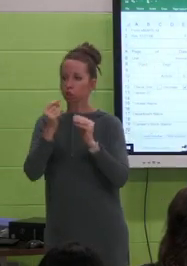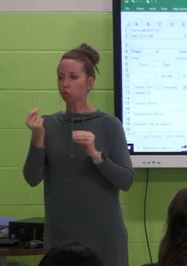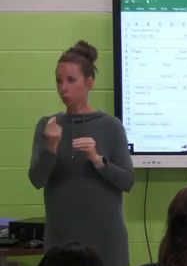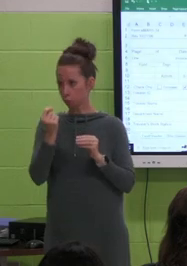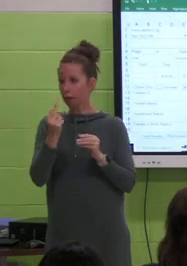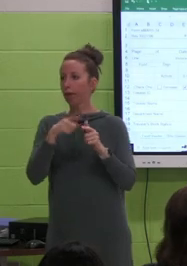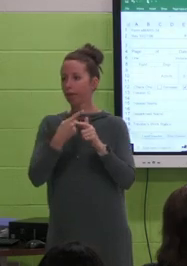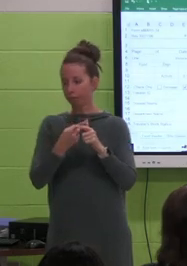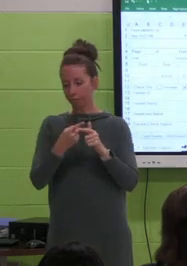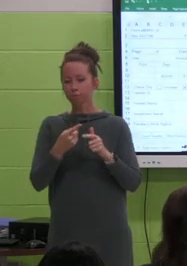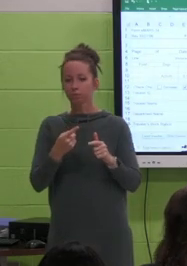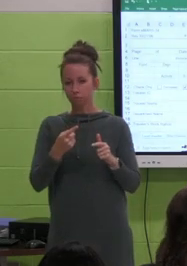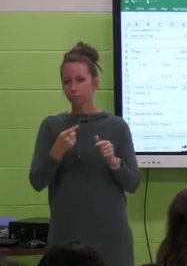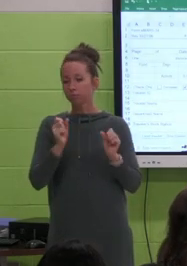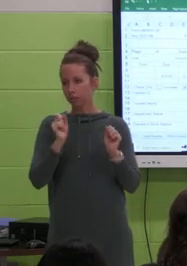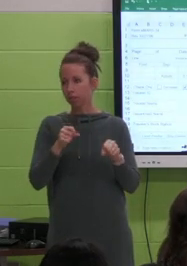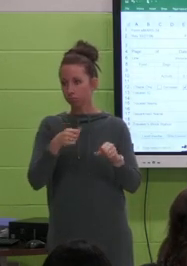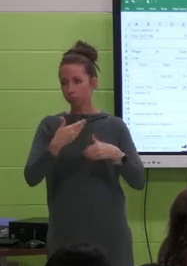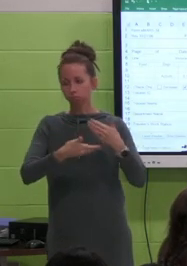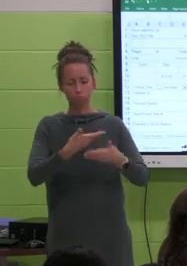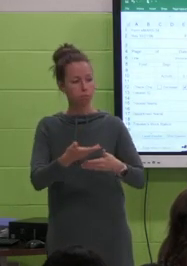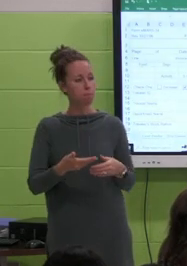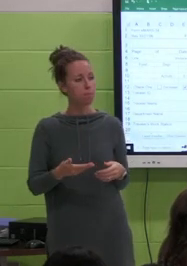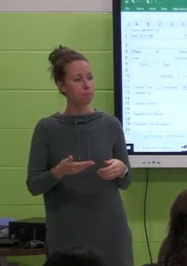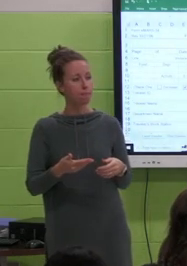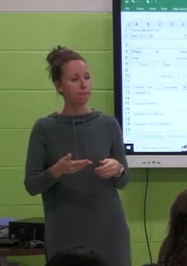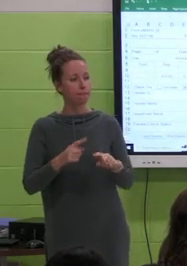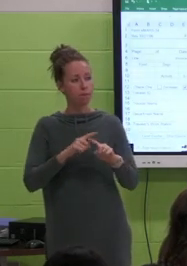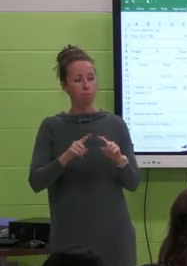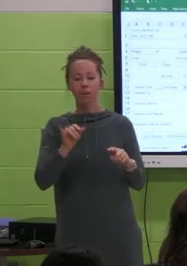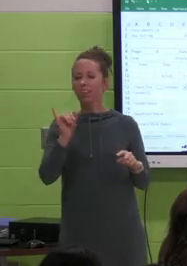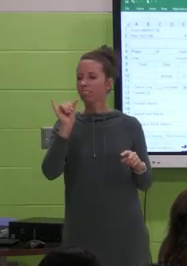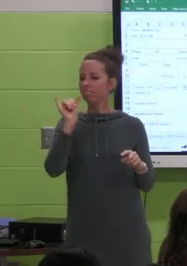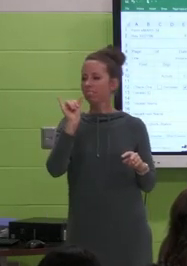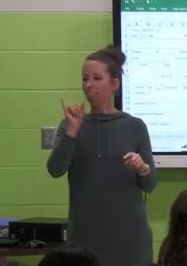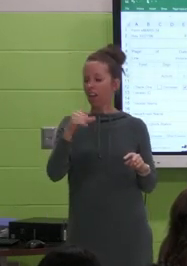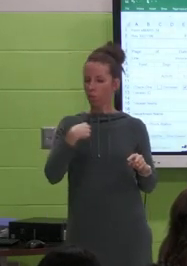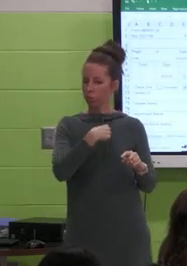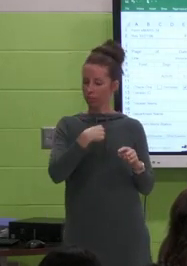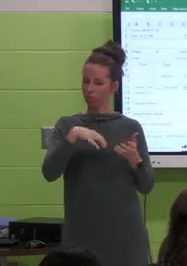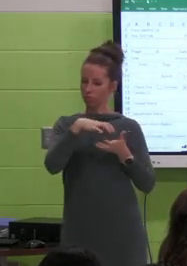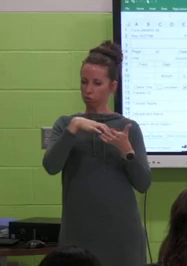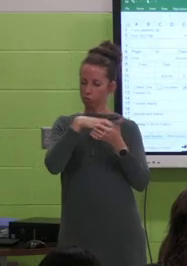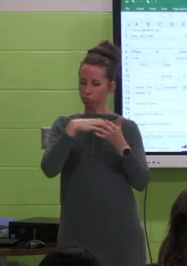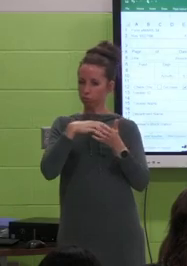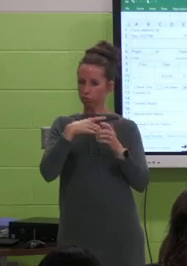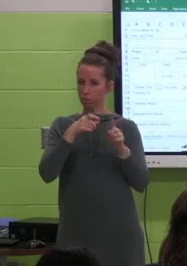can go but um so that was just kind of where some of that confusion I think came from like once we